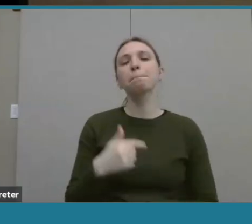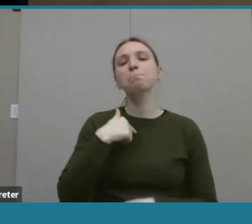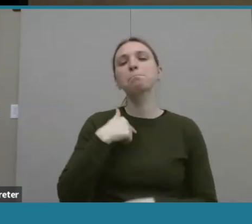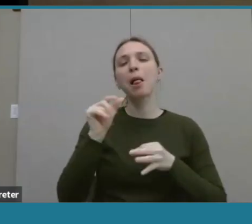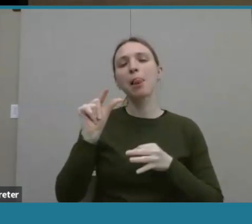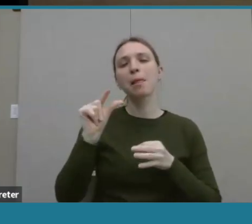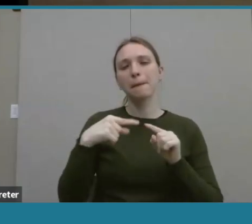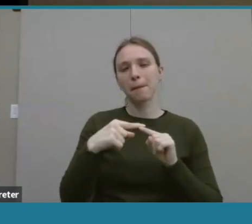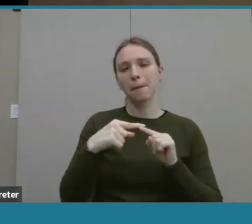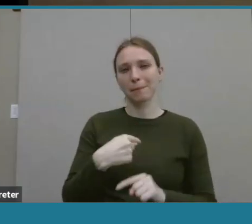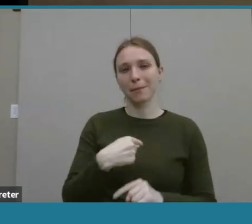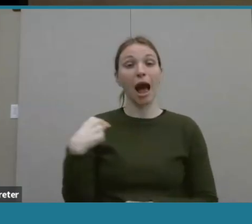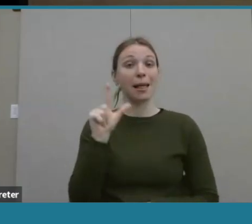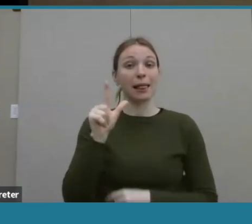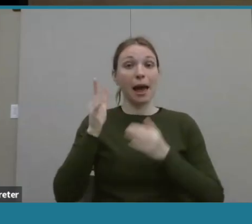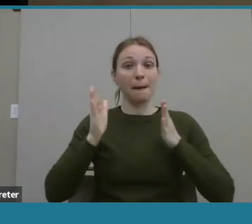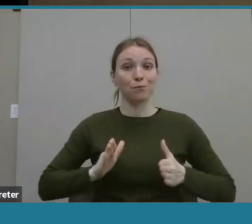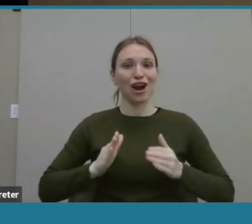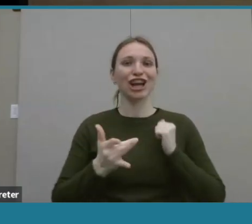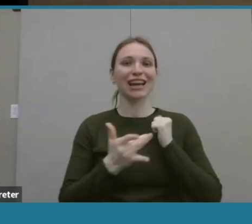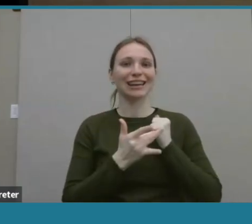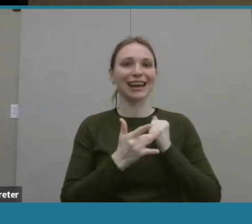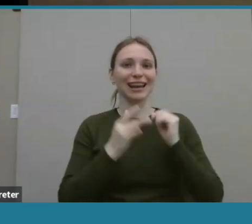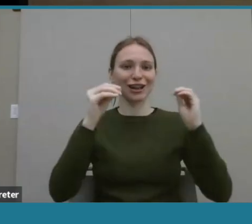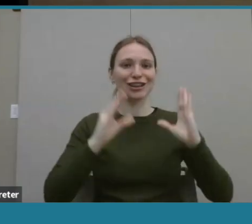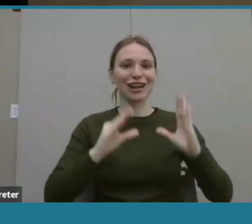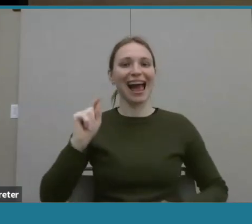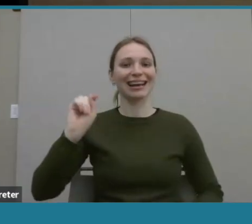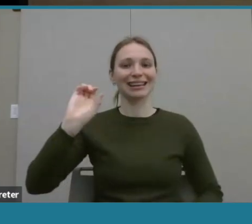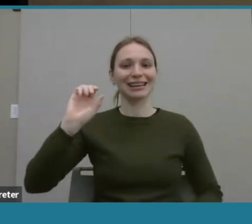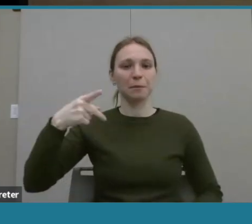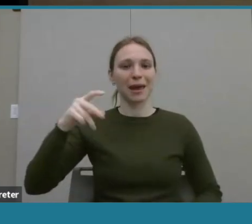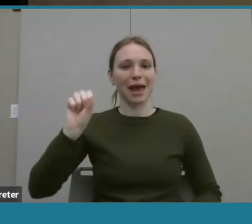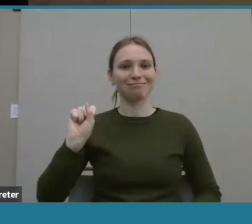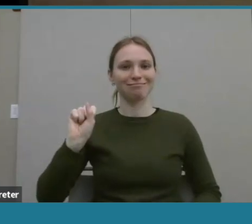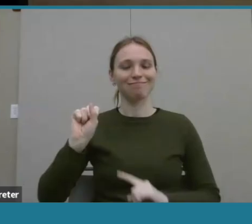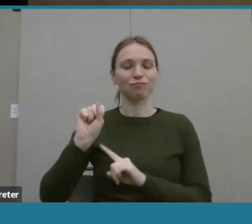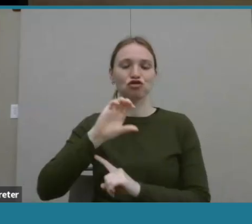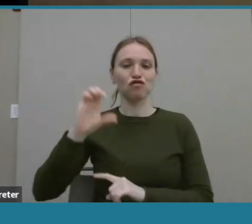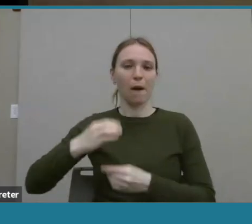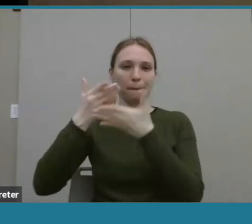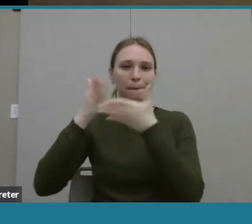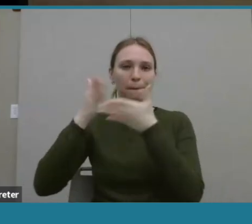I am the librarian and technology teacher at Chicago Public Schools, and I have been teaching for 23 years.